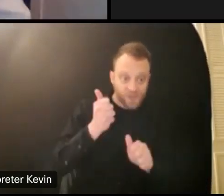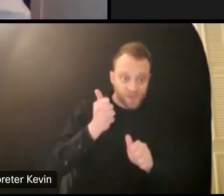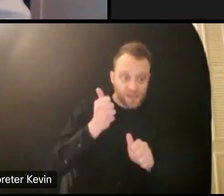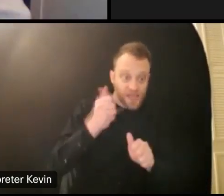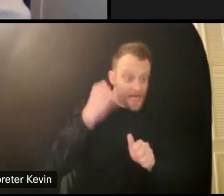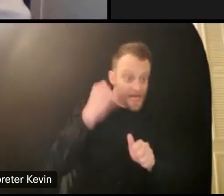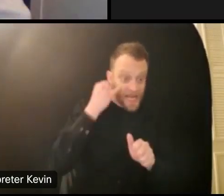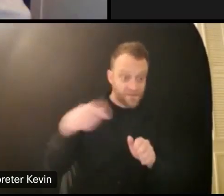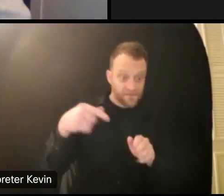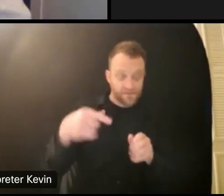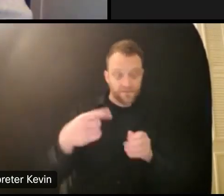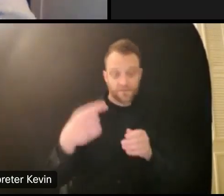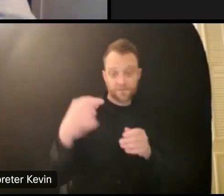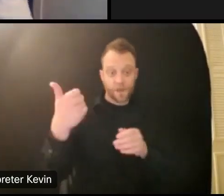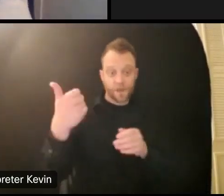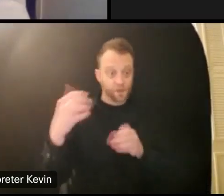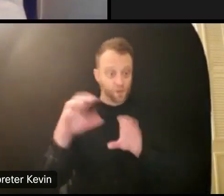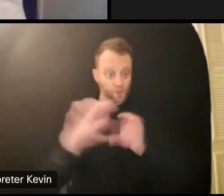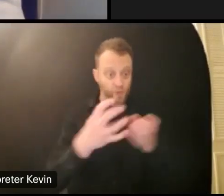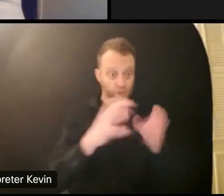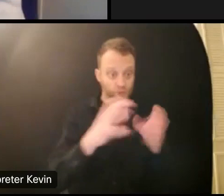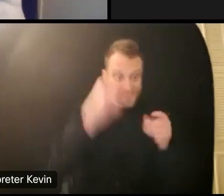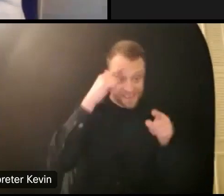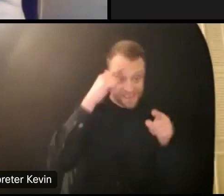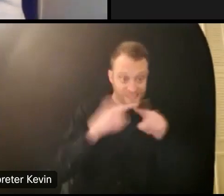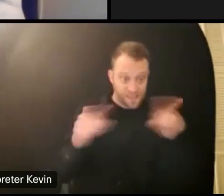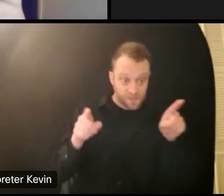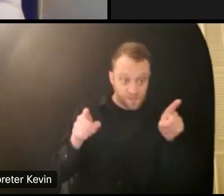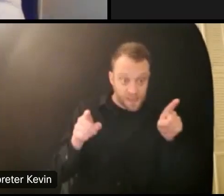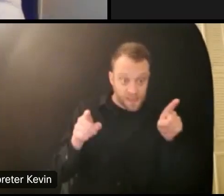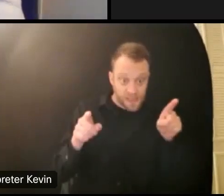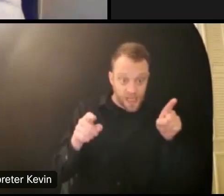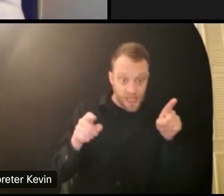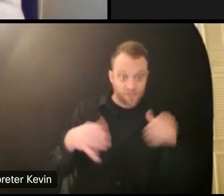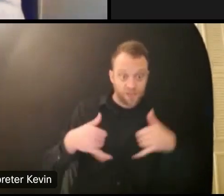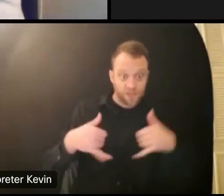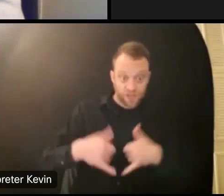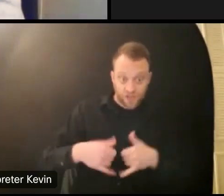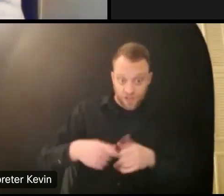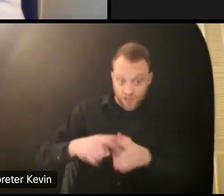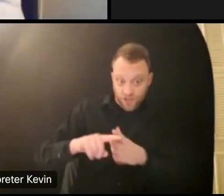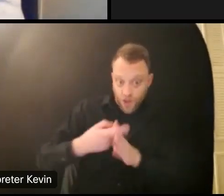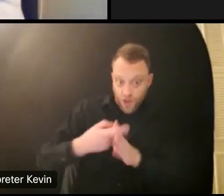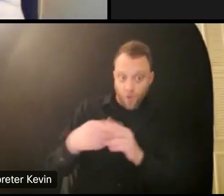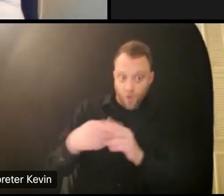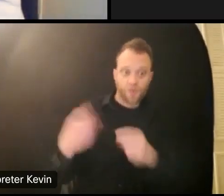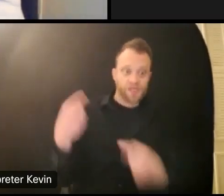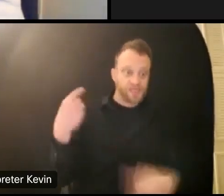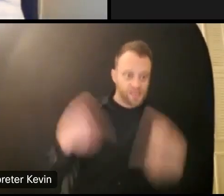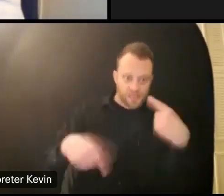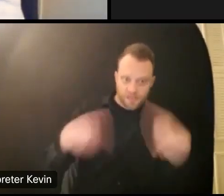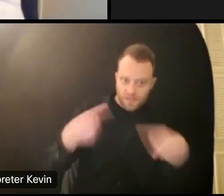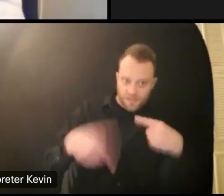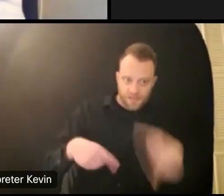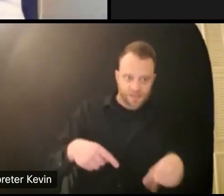speaking out of turn at ANC meetings, you know, in an effort to just antagonize and,